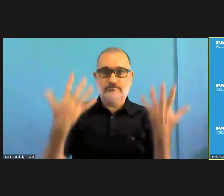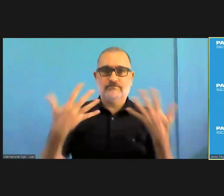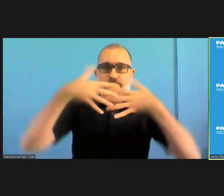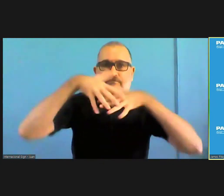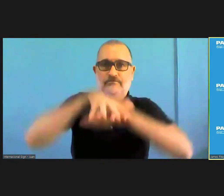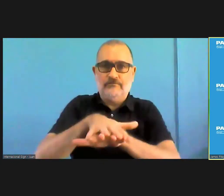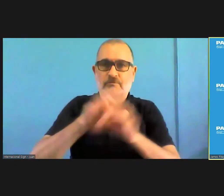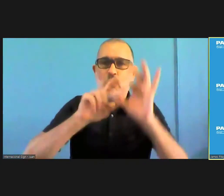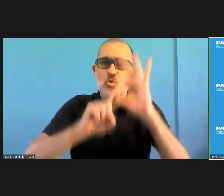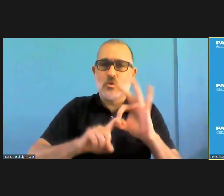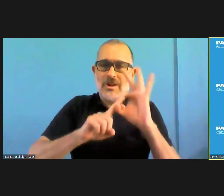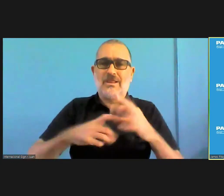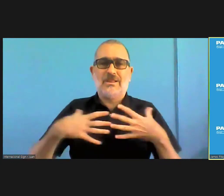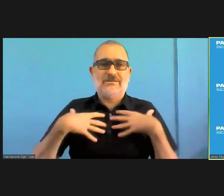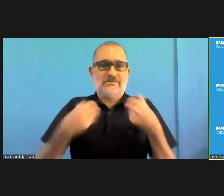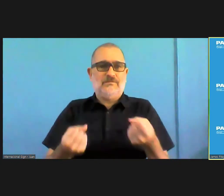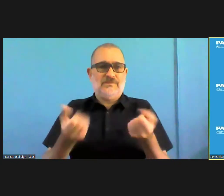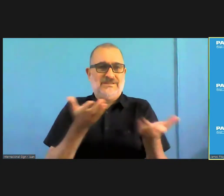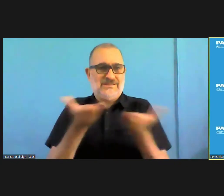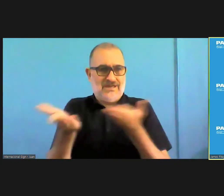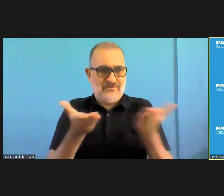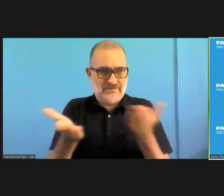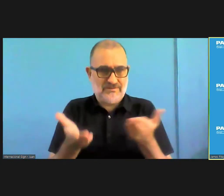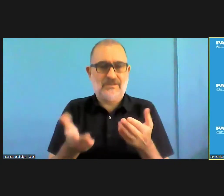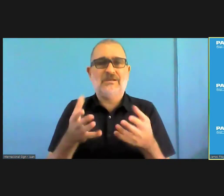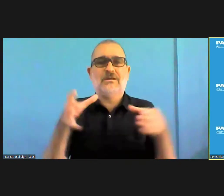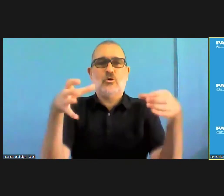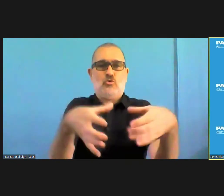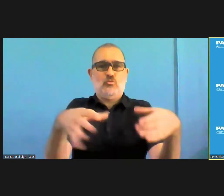disease prevention and control, through diagnosis,